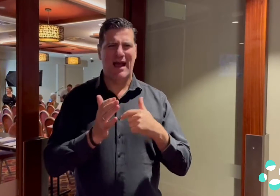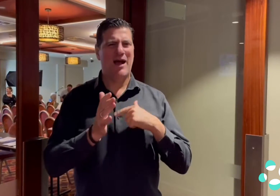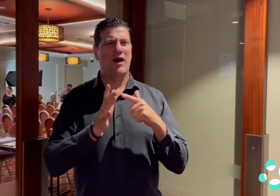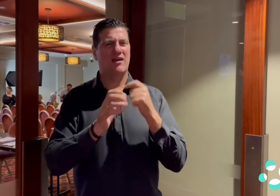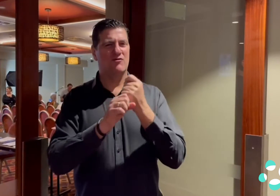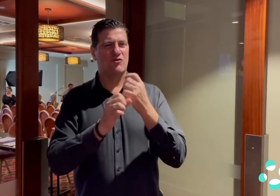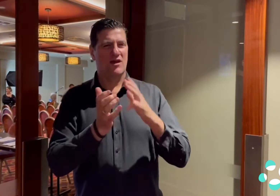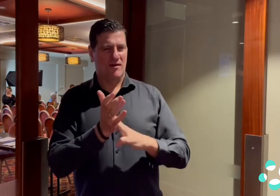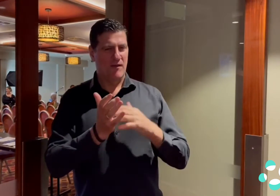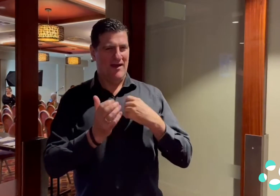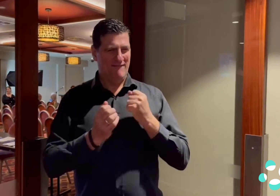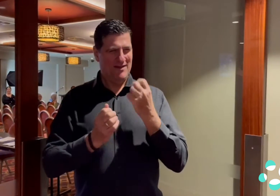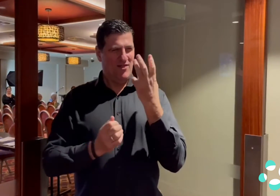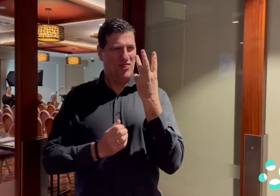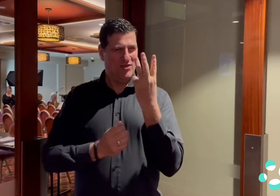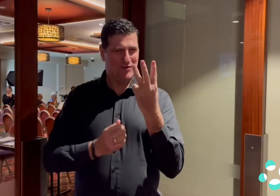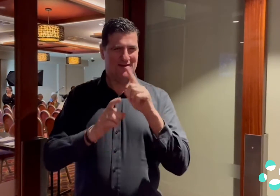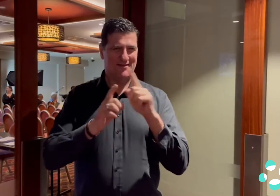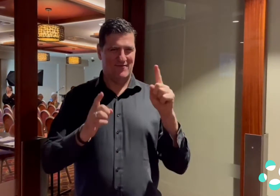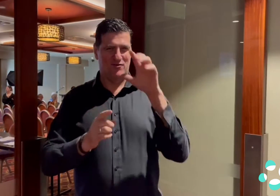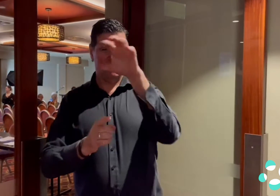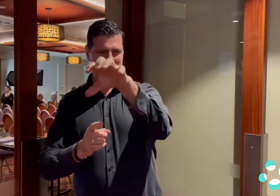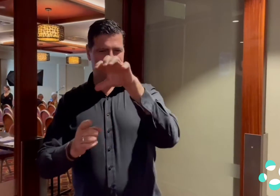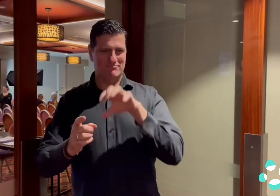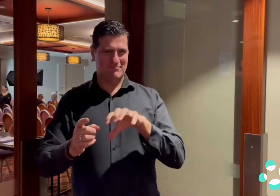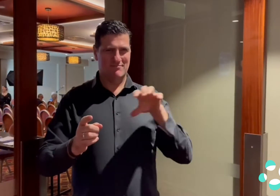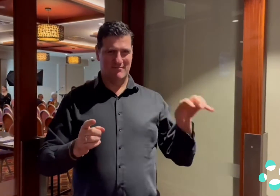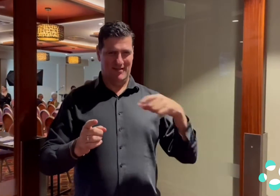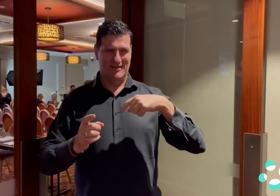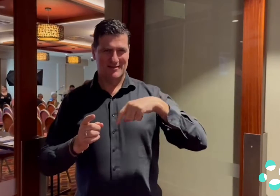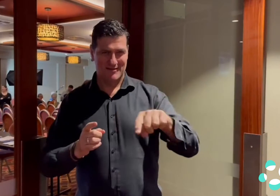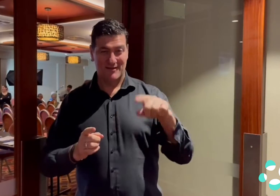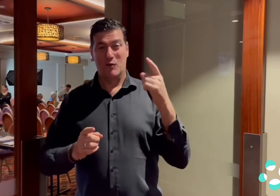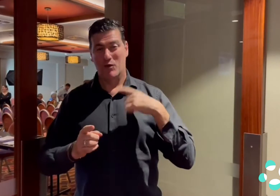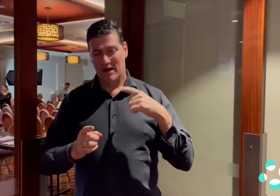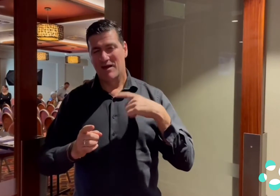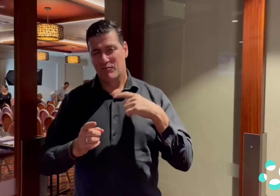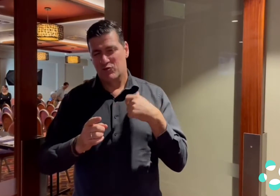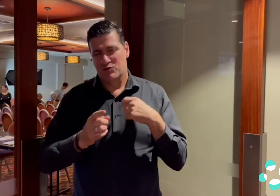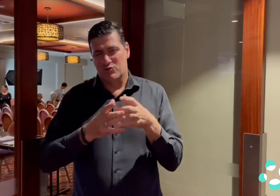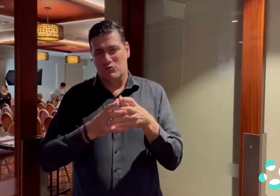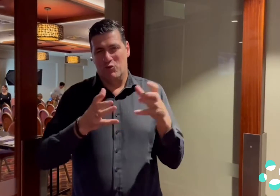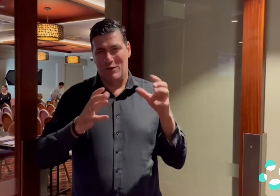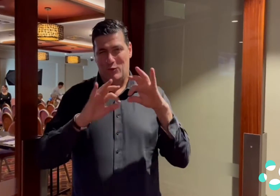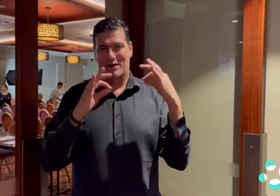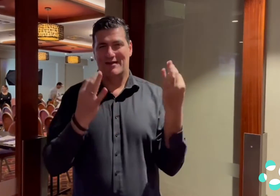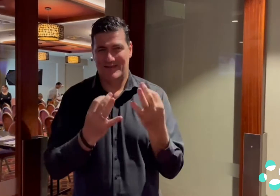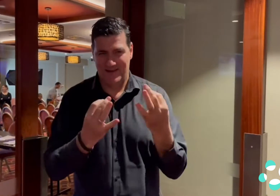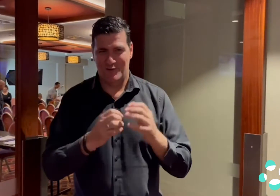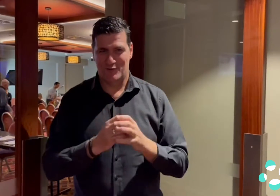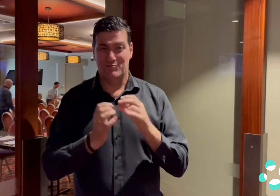Our AGM is operating from three different sites this year because we have grown so much as an organisation.